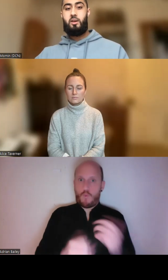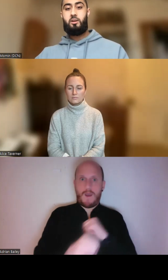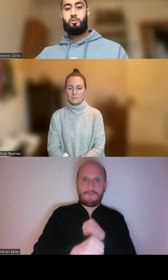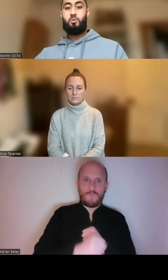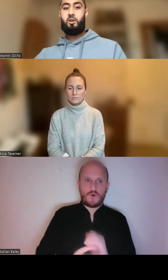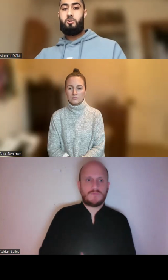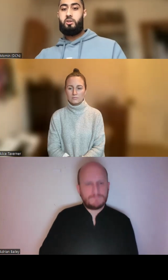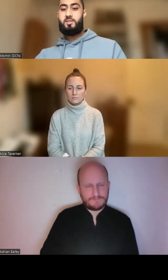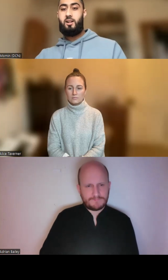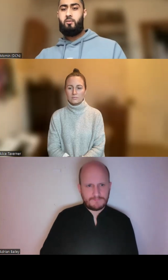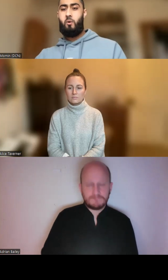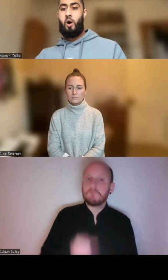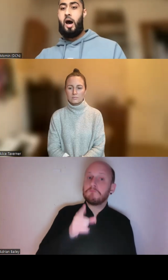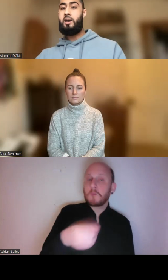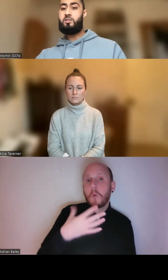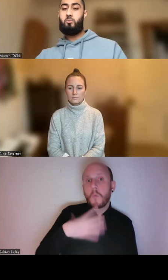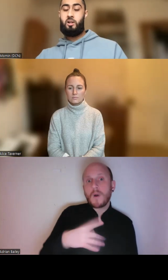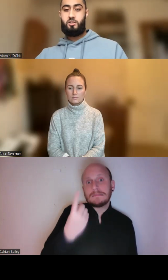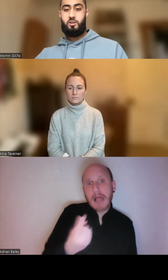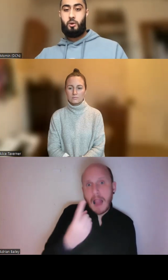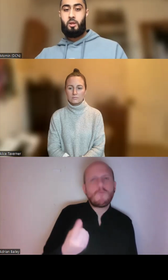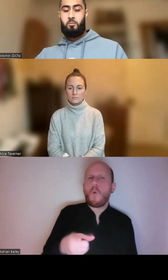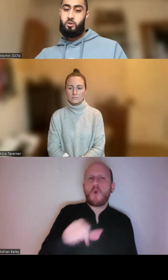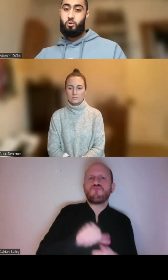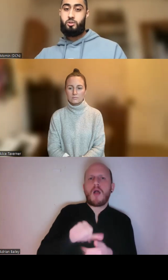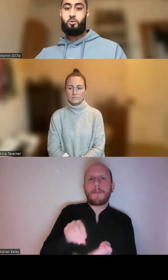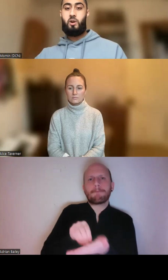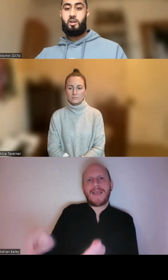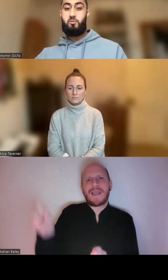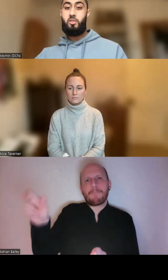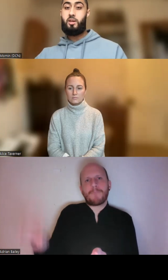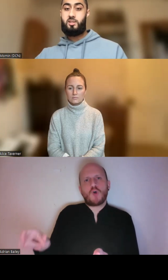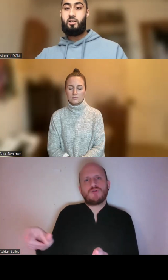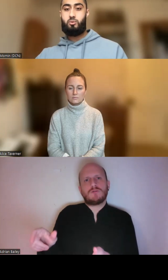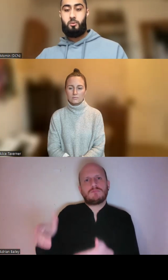Then do you want to do it yourself or hire someone else to do it? Because those are two very different things as well.